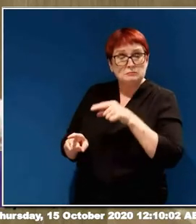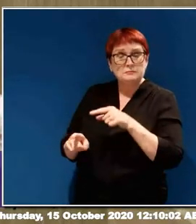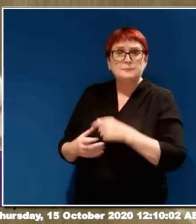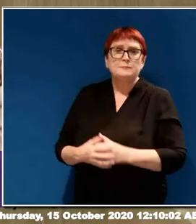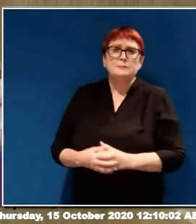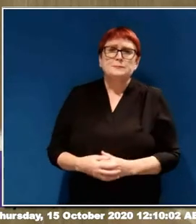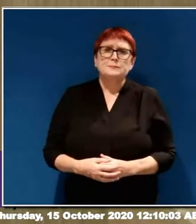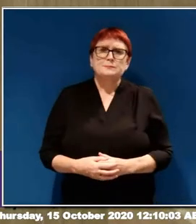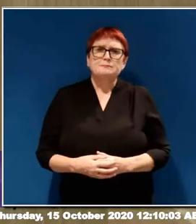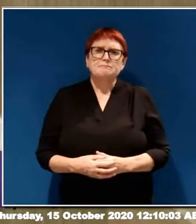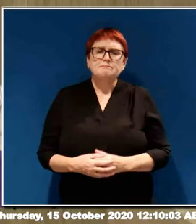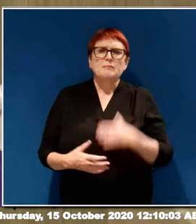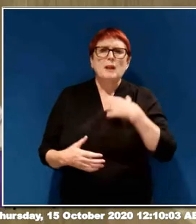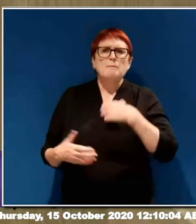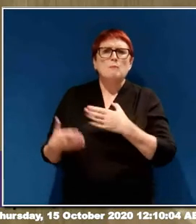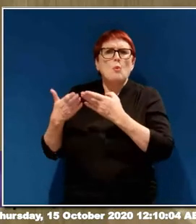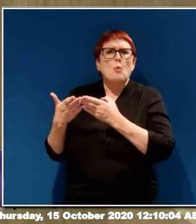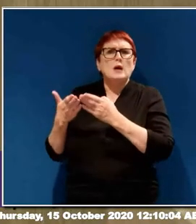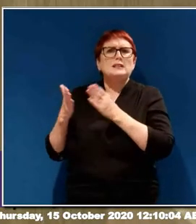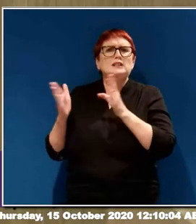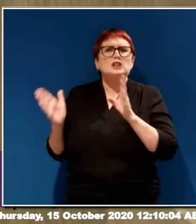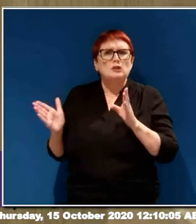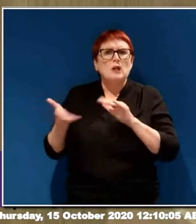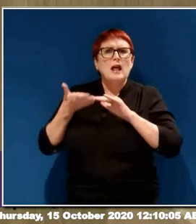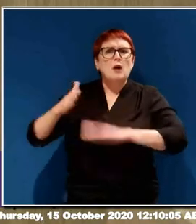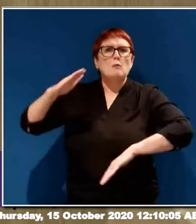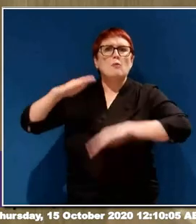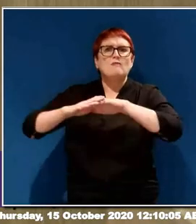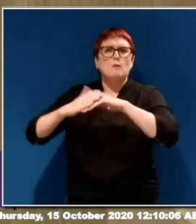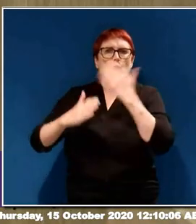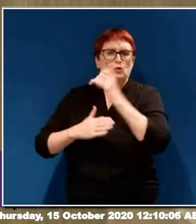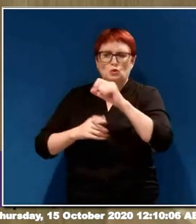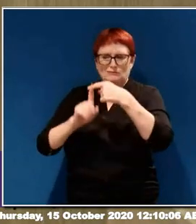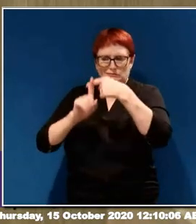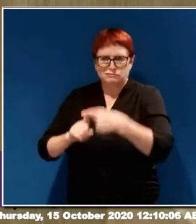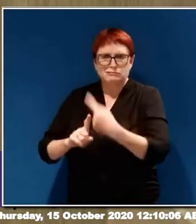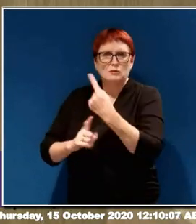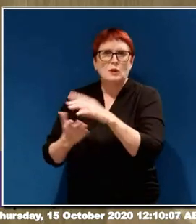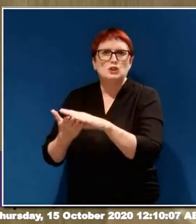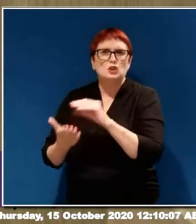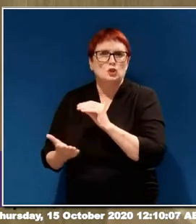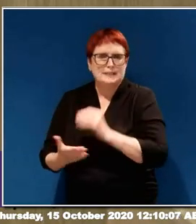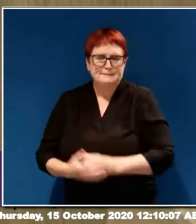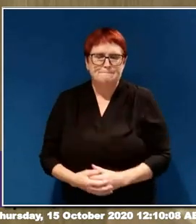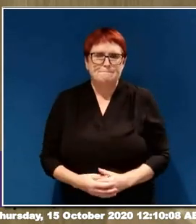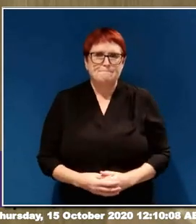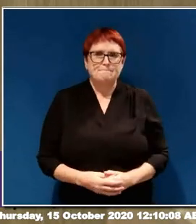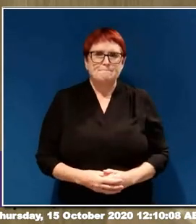the entire school and journey around inclusion. OK. You say your understanding.